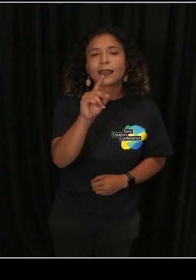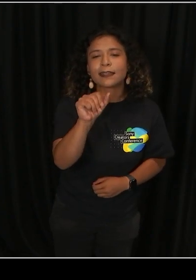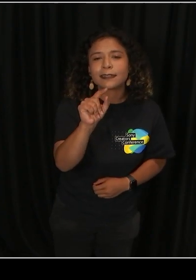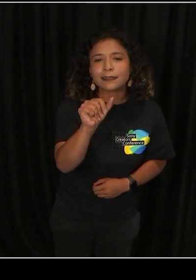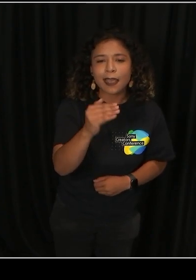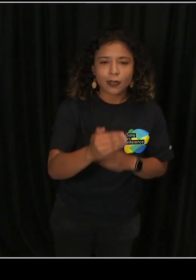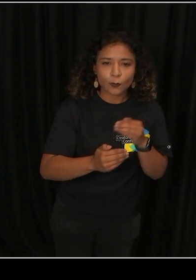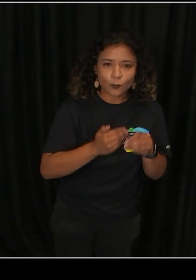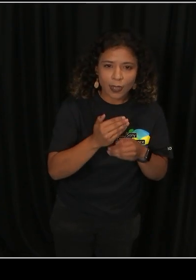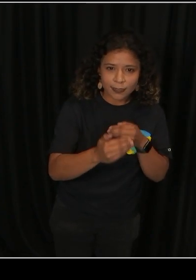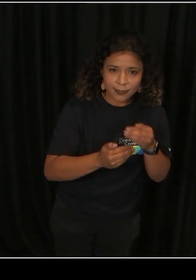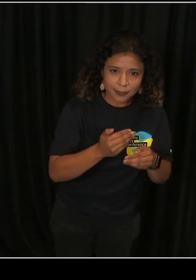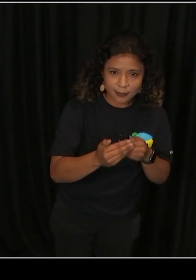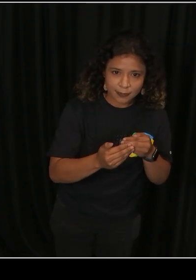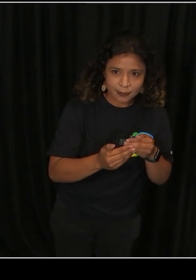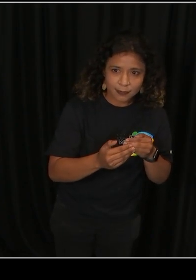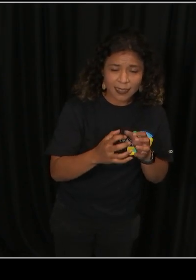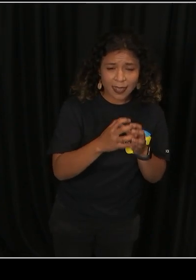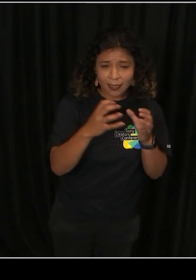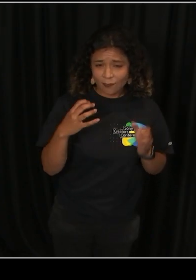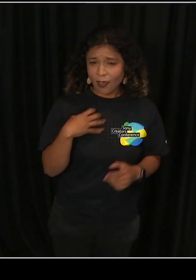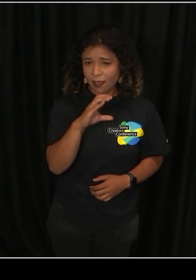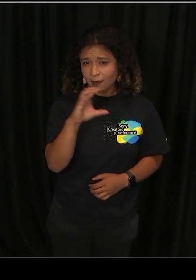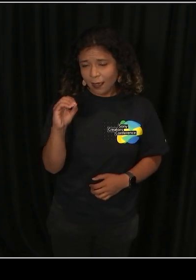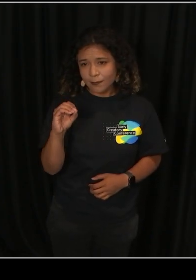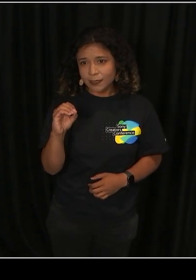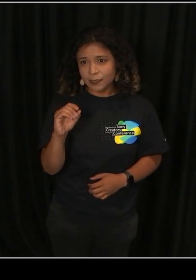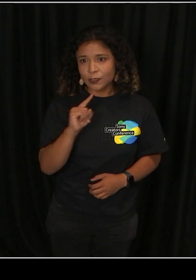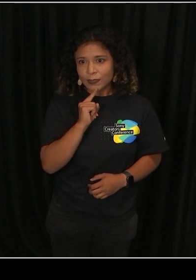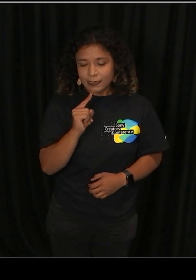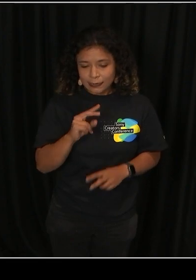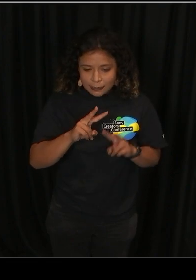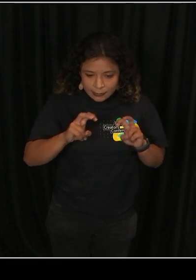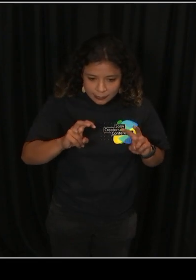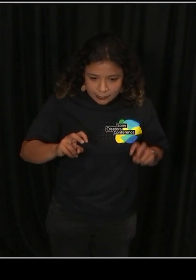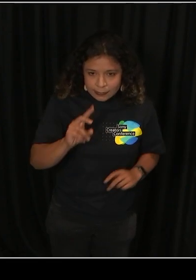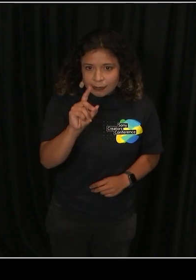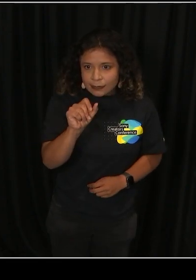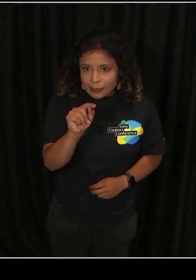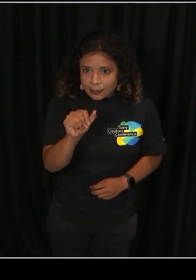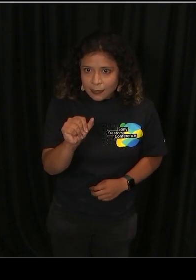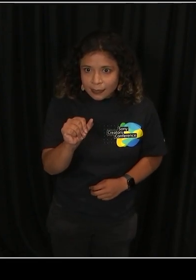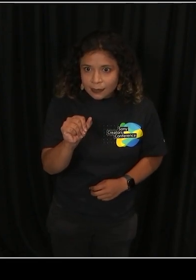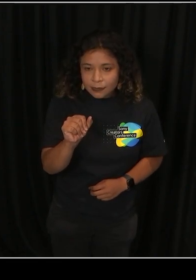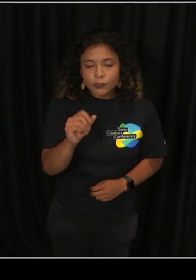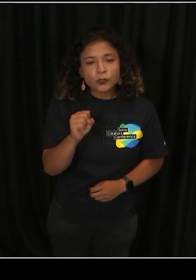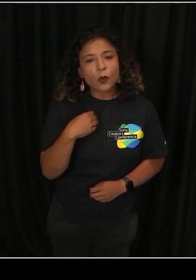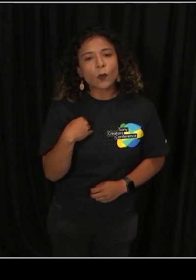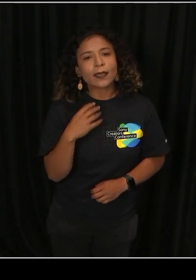A lot of our company is actually data processing instead of visualization. And this is all to build reliable visualizations.